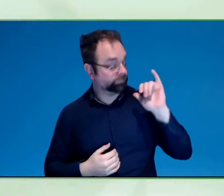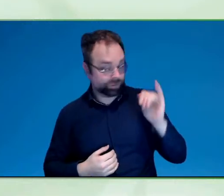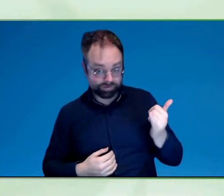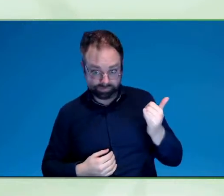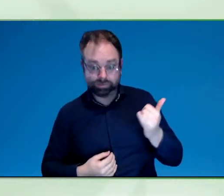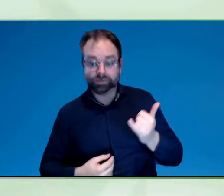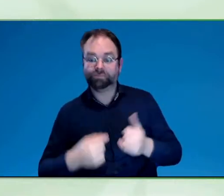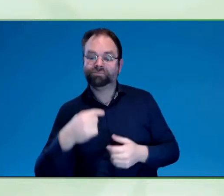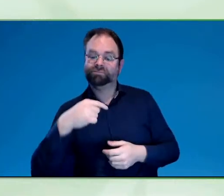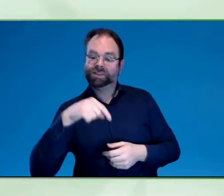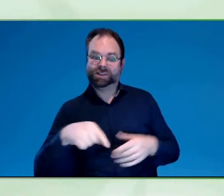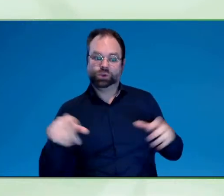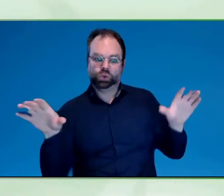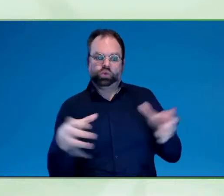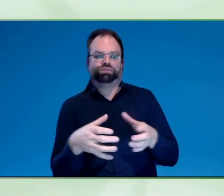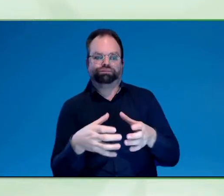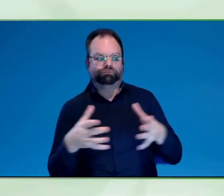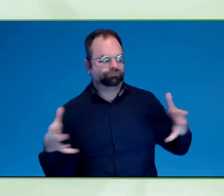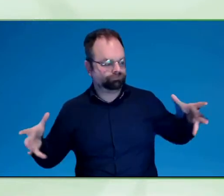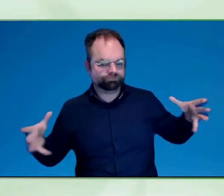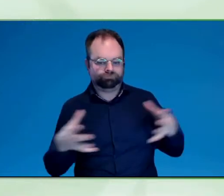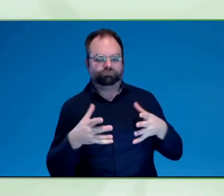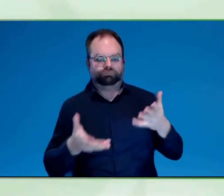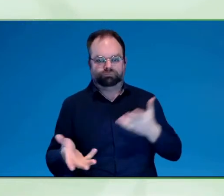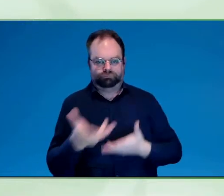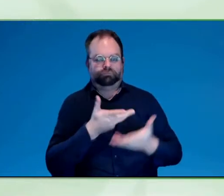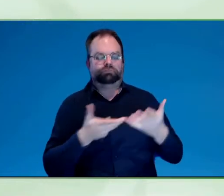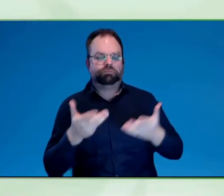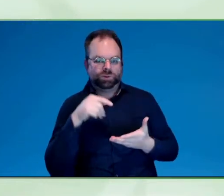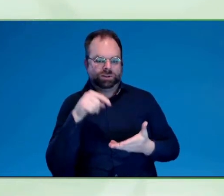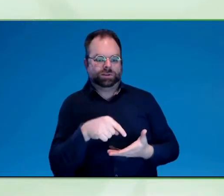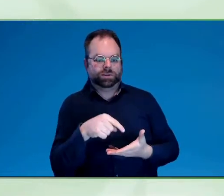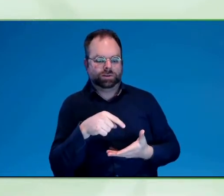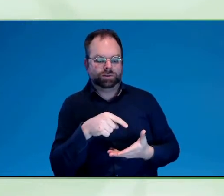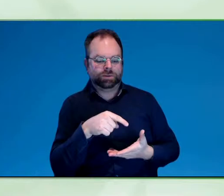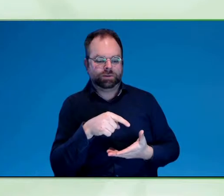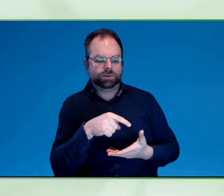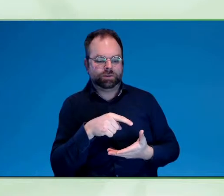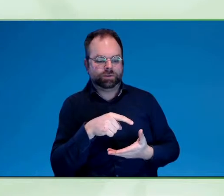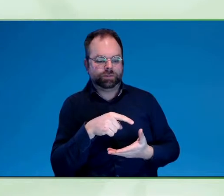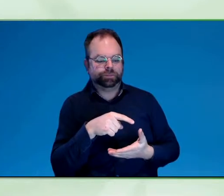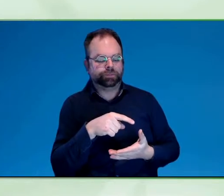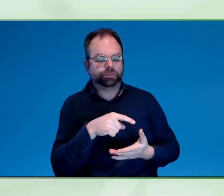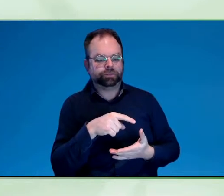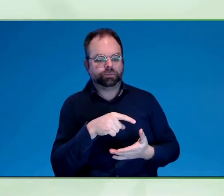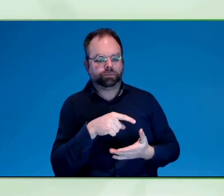A variety of people because we all bring a unique perspective to the conversation.